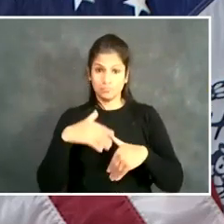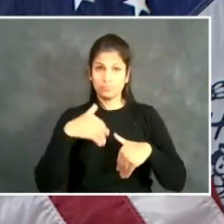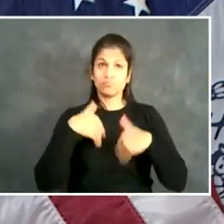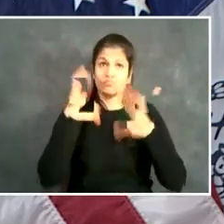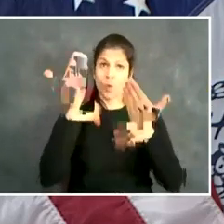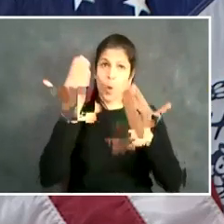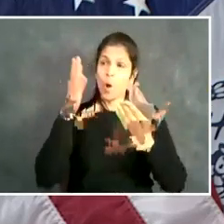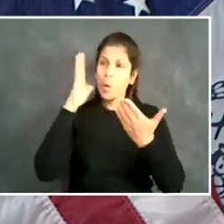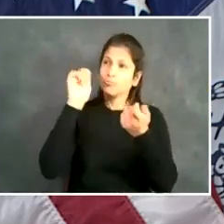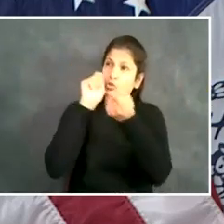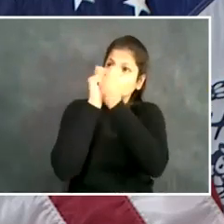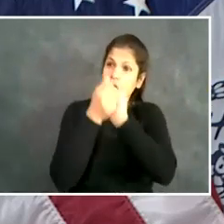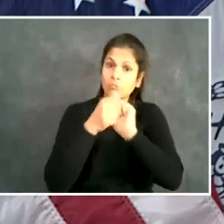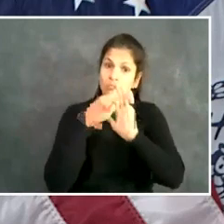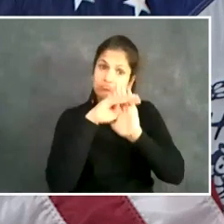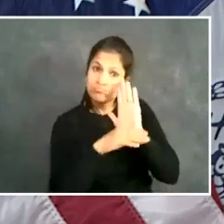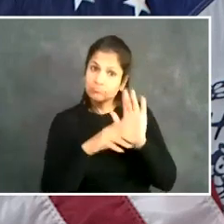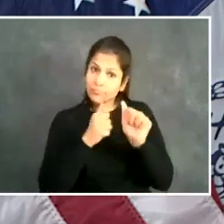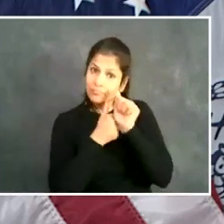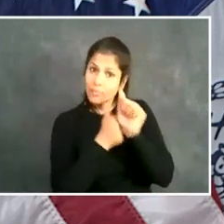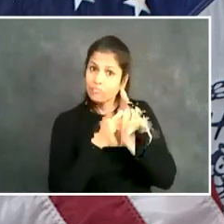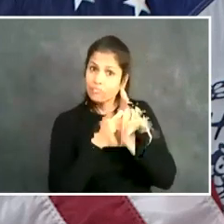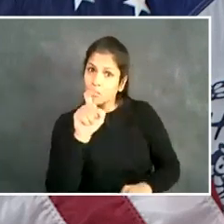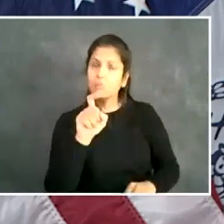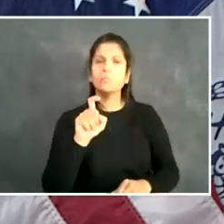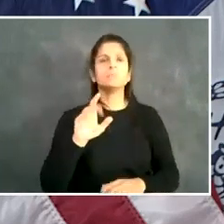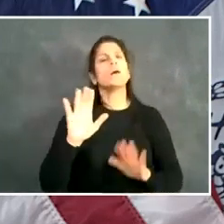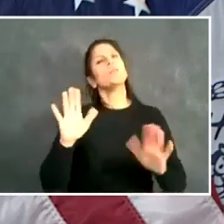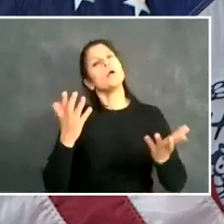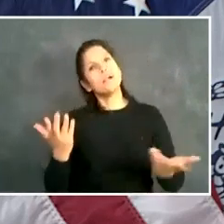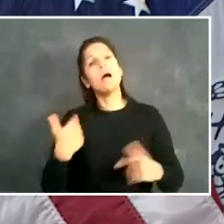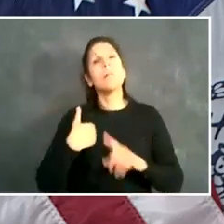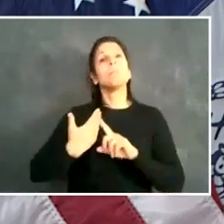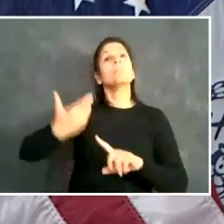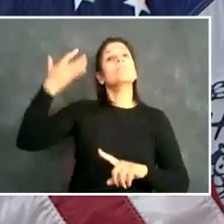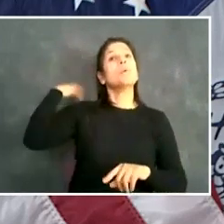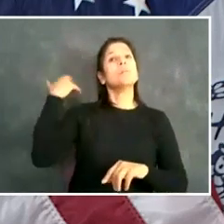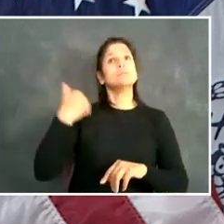CONFIDENTIAL. IN TERMS OF YOUR LARGER QUESTIONS, HAS THE GUIDANCE